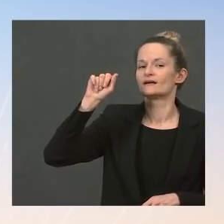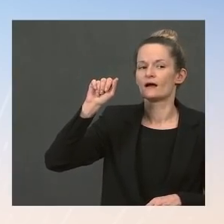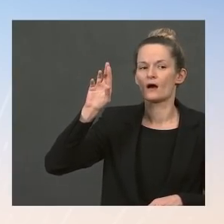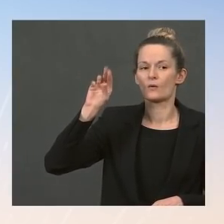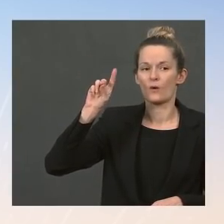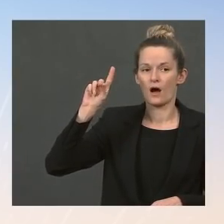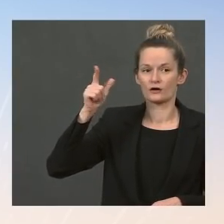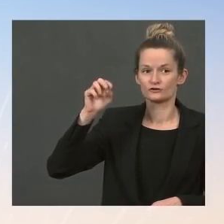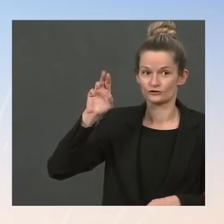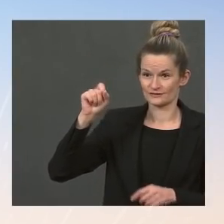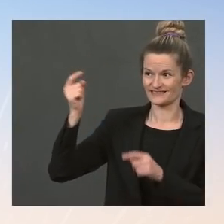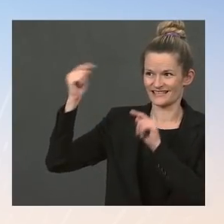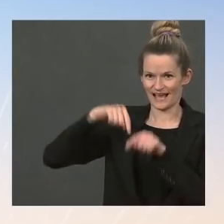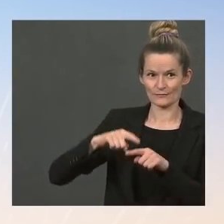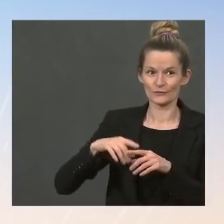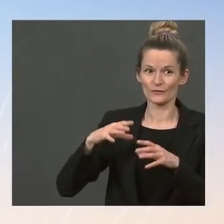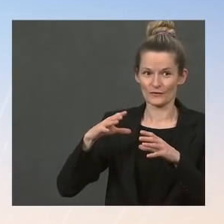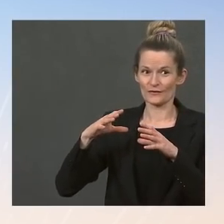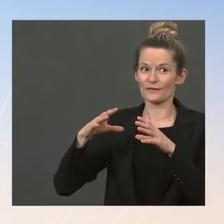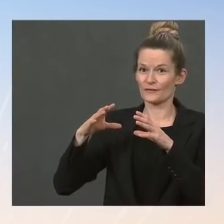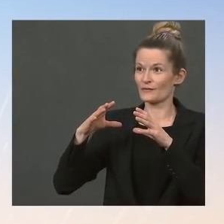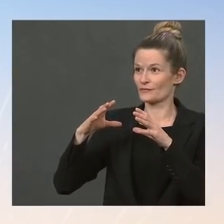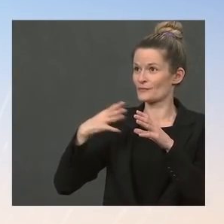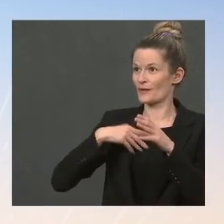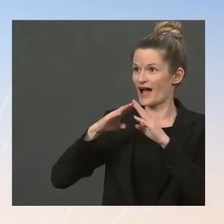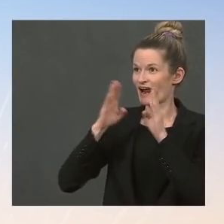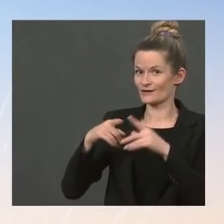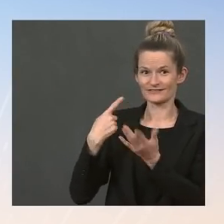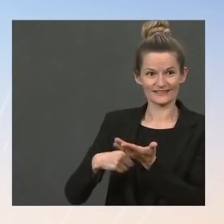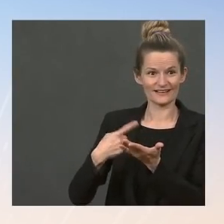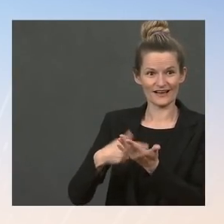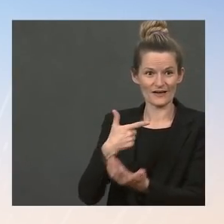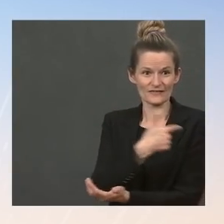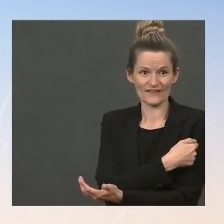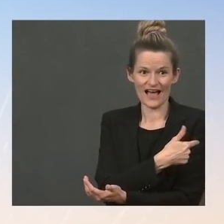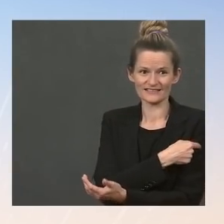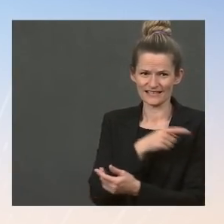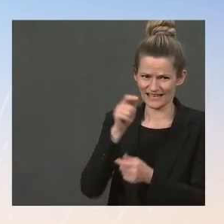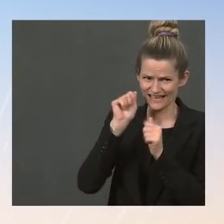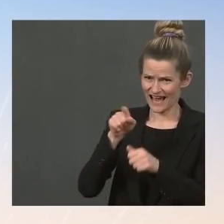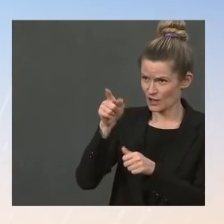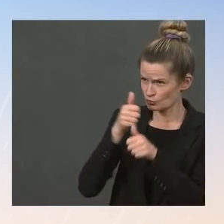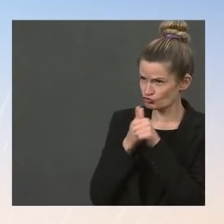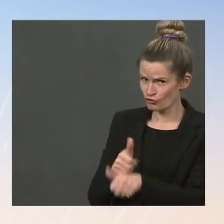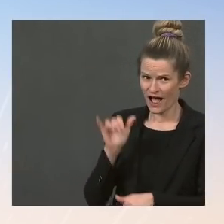It's kind of a hard thing to track. We can see how many views. We can see, anecdotally, if people say,